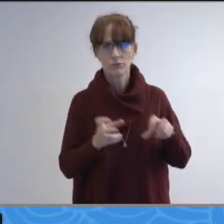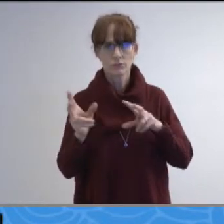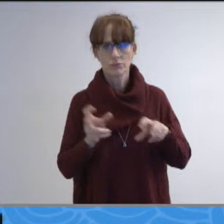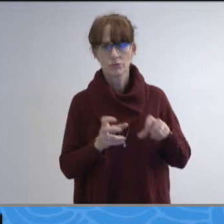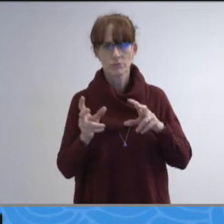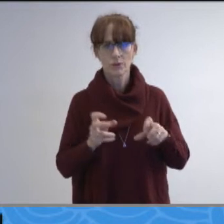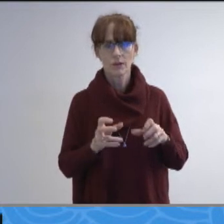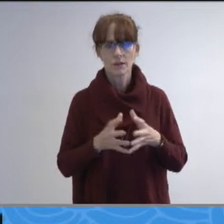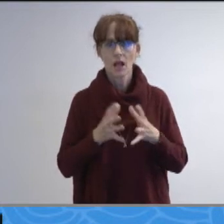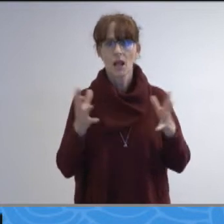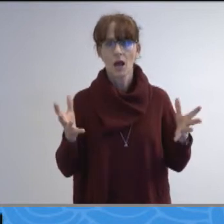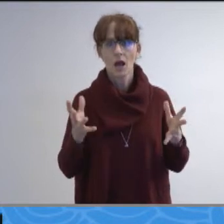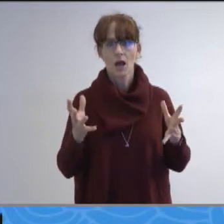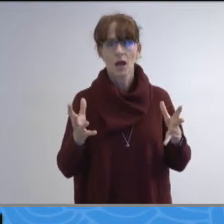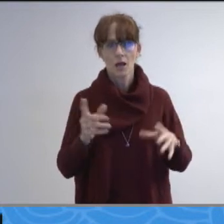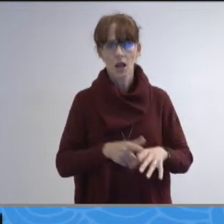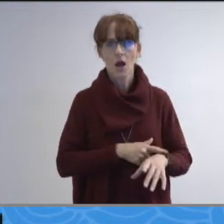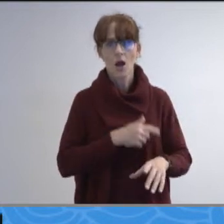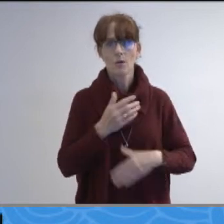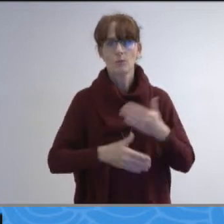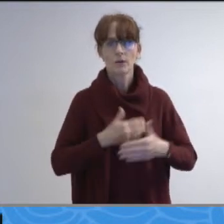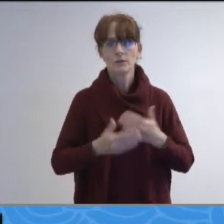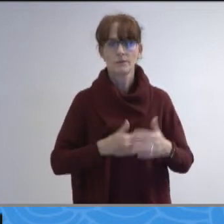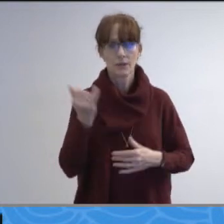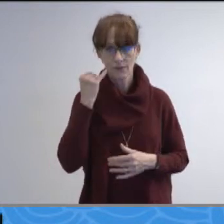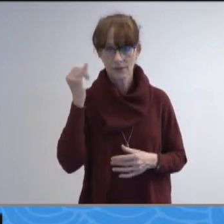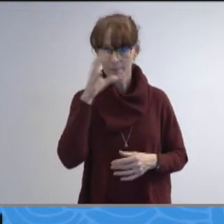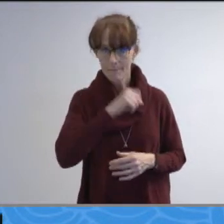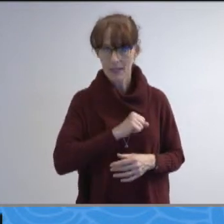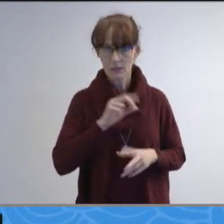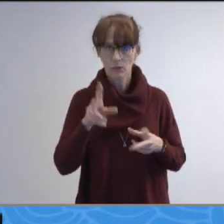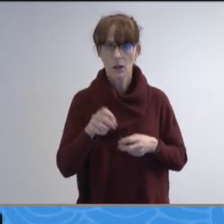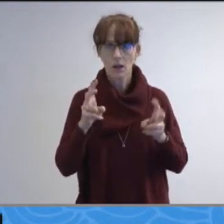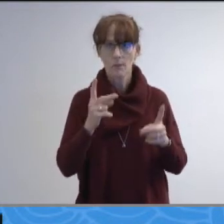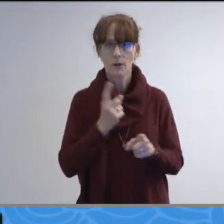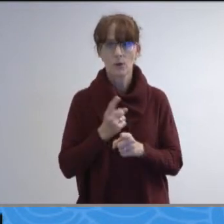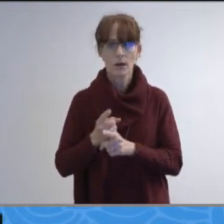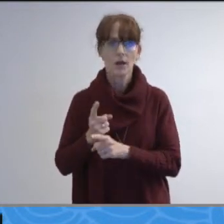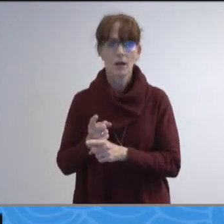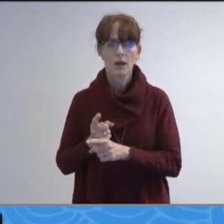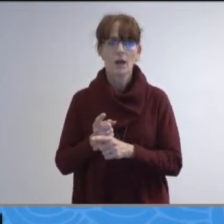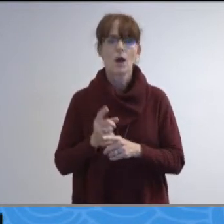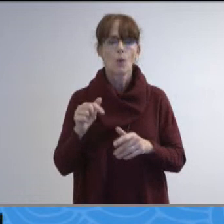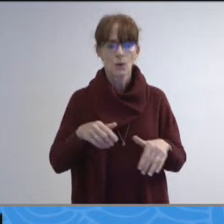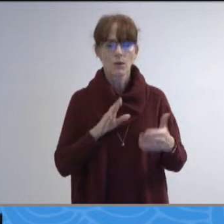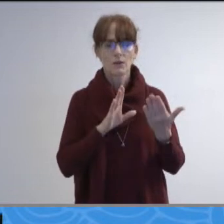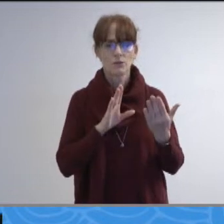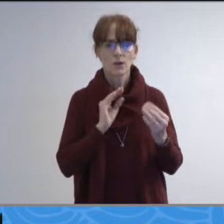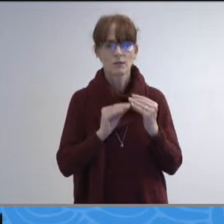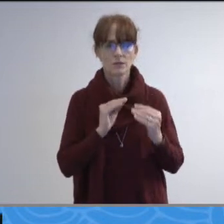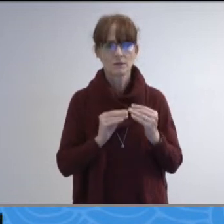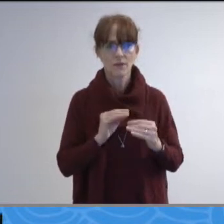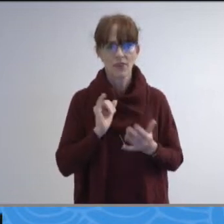it's quite a lengthy process. So if something got missed or something didn't get updated correctly, we will get that addressed very quickly here.